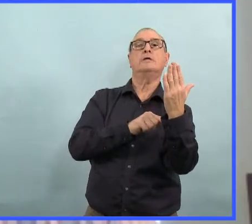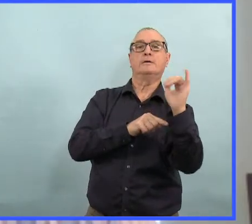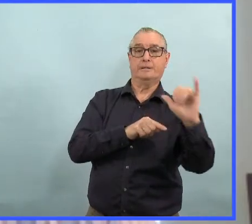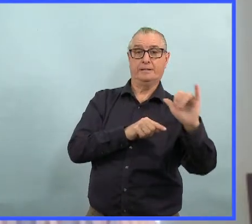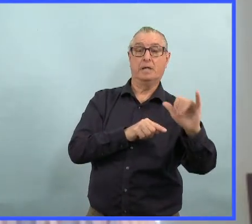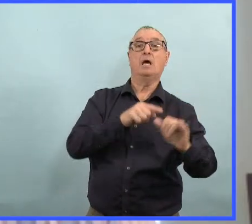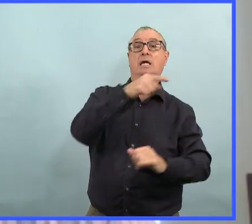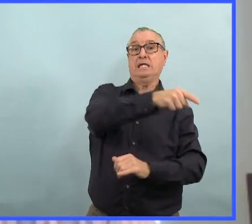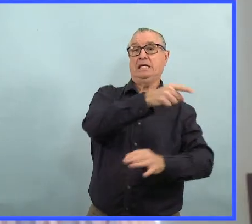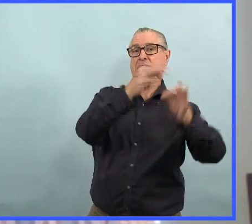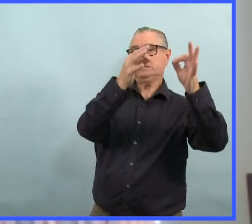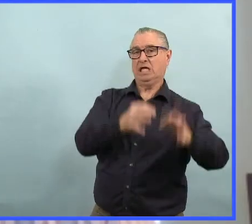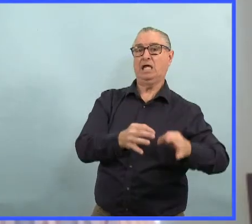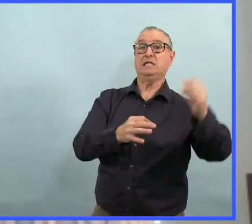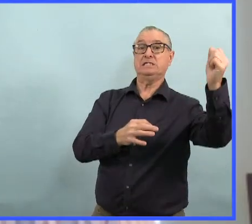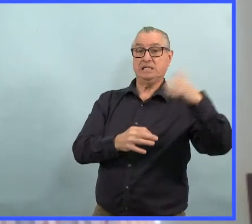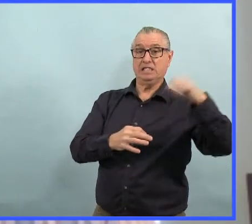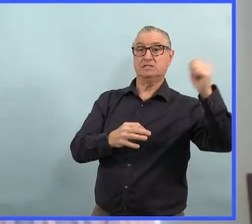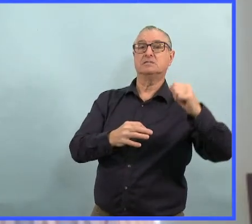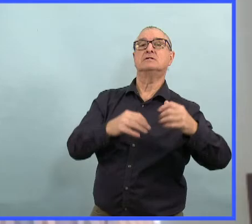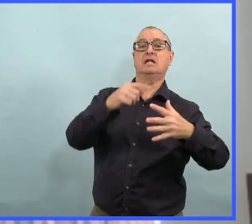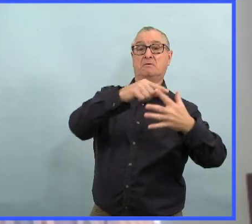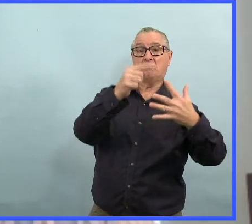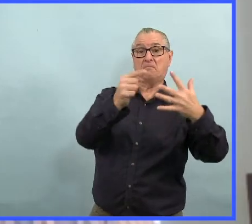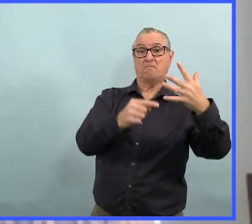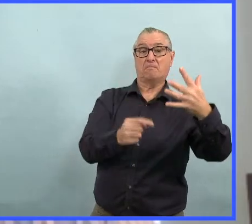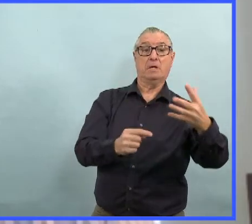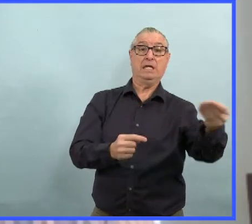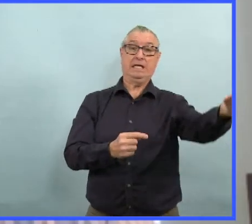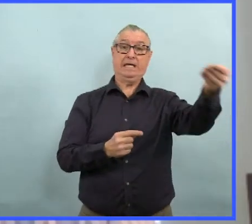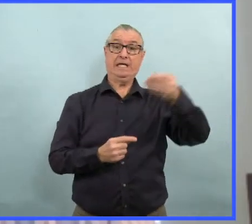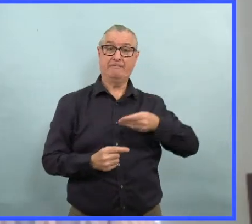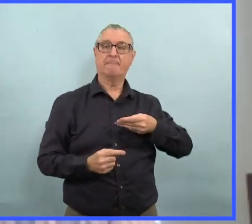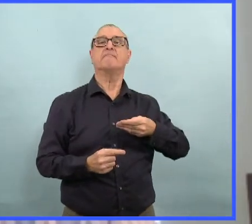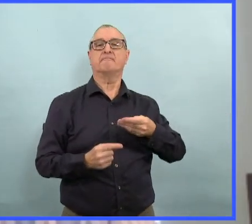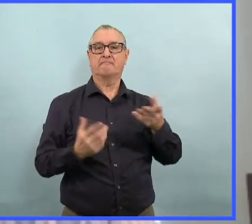if appropriate so those with a rapid test there will be a process to have that confirmed as well